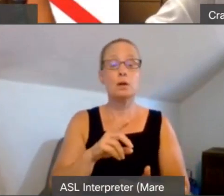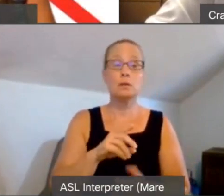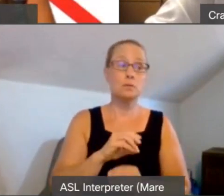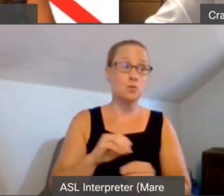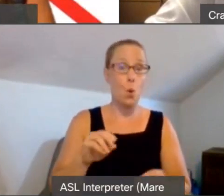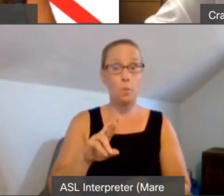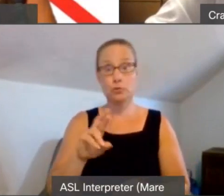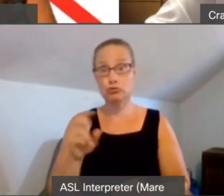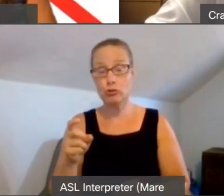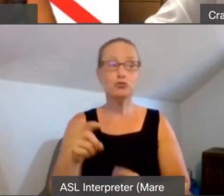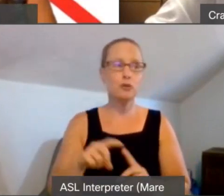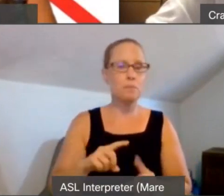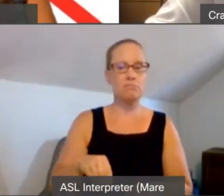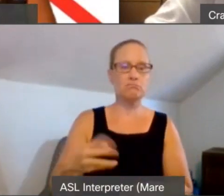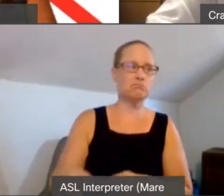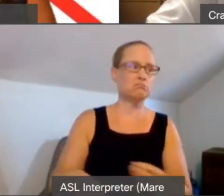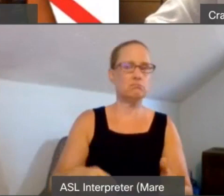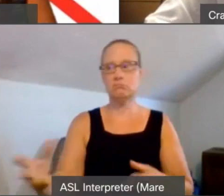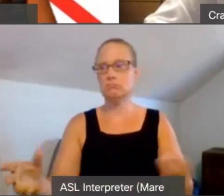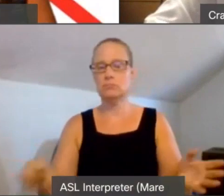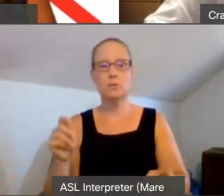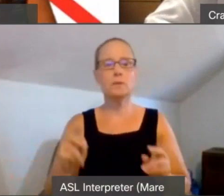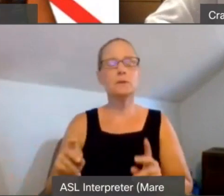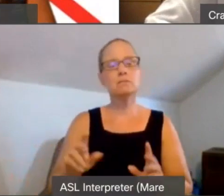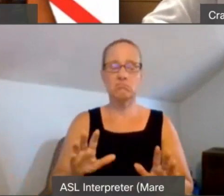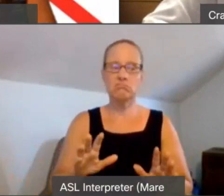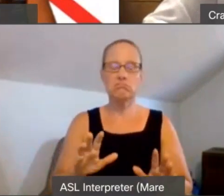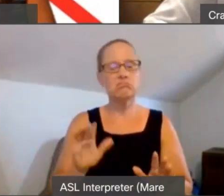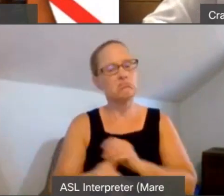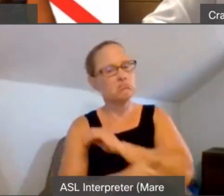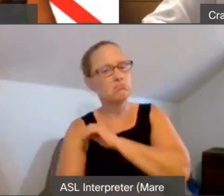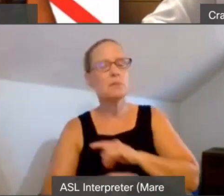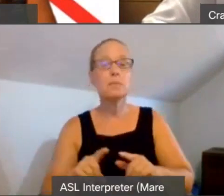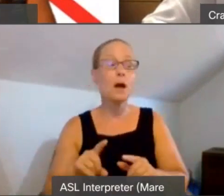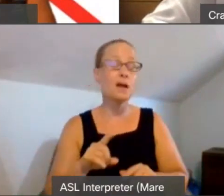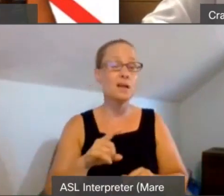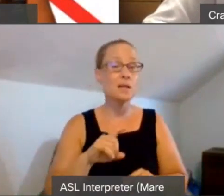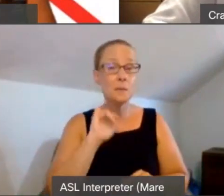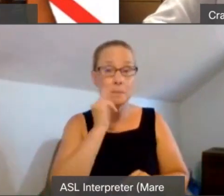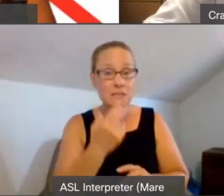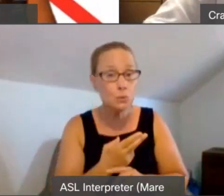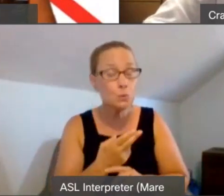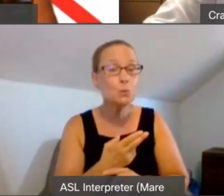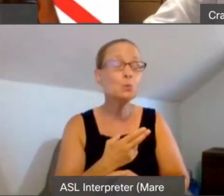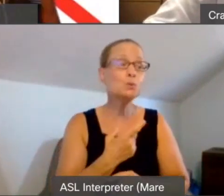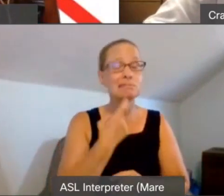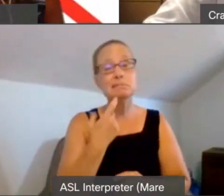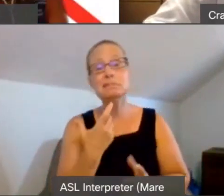to our clients but we don't sanction use because use remember they have an opioid use disorder